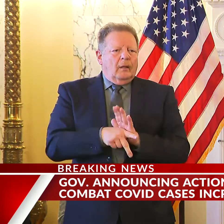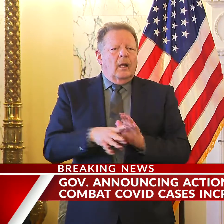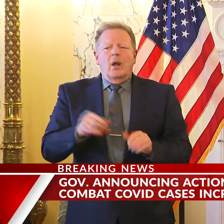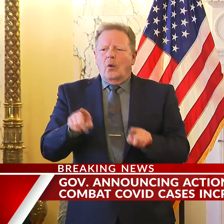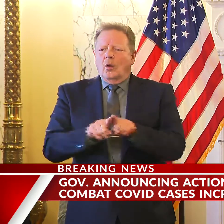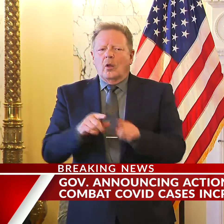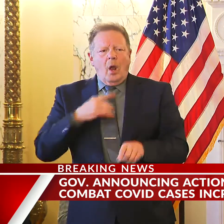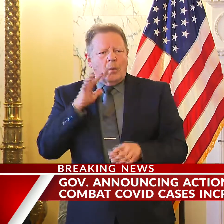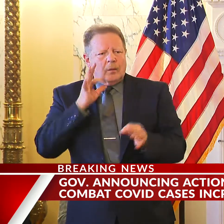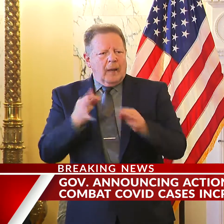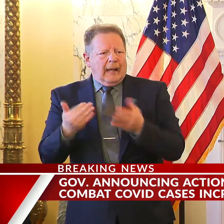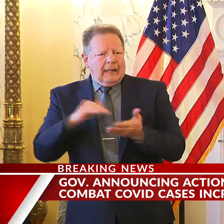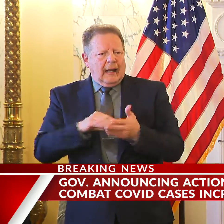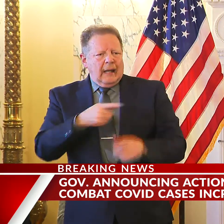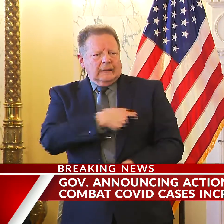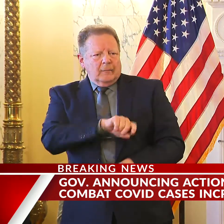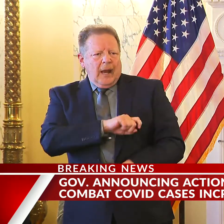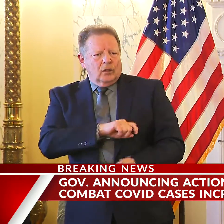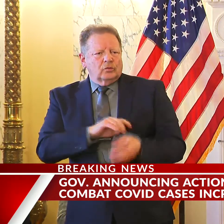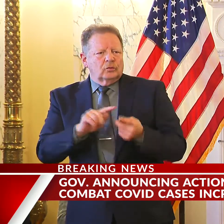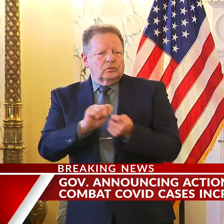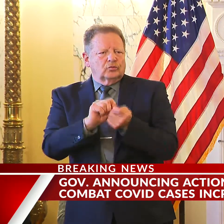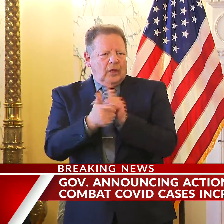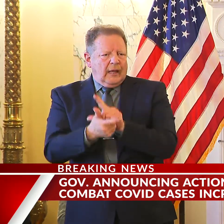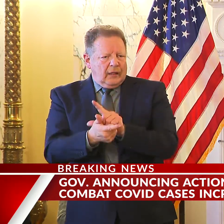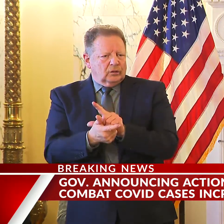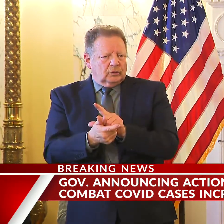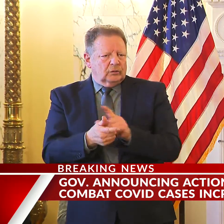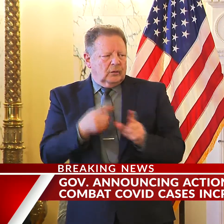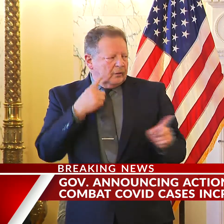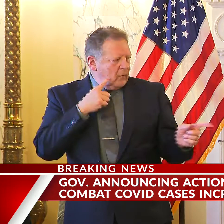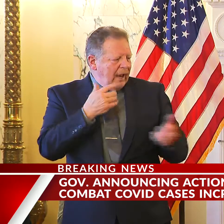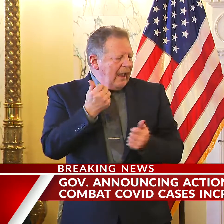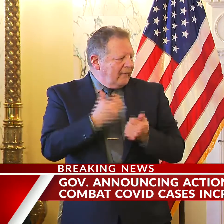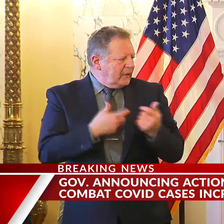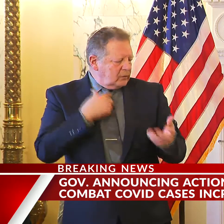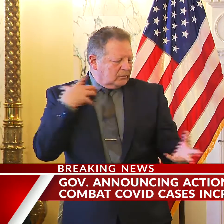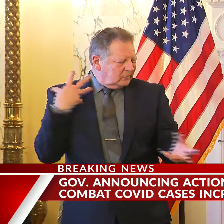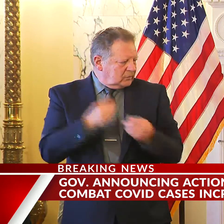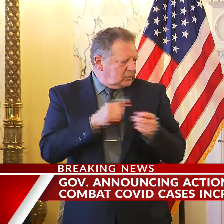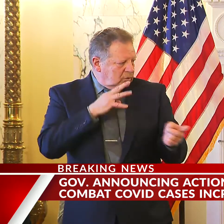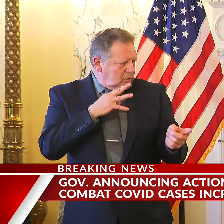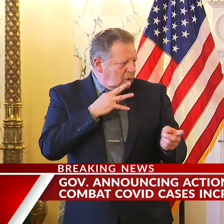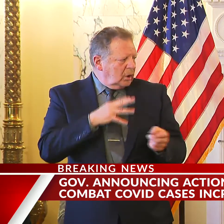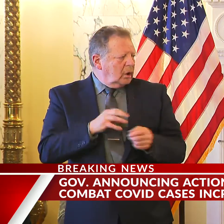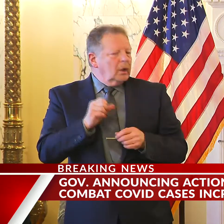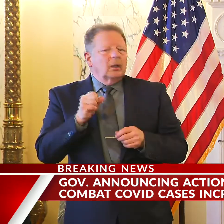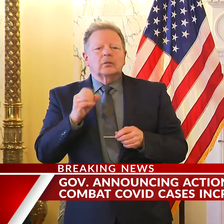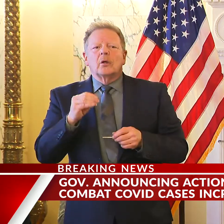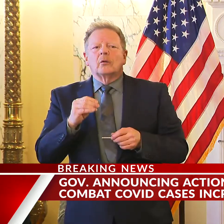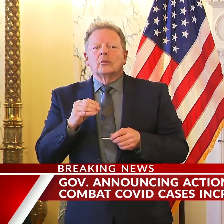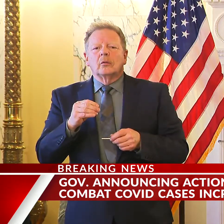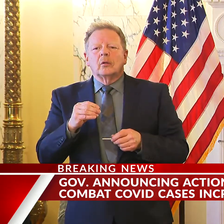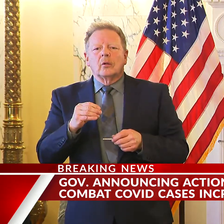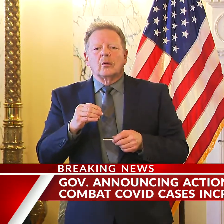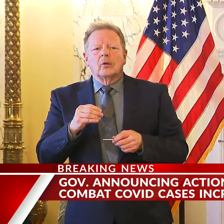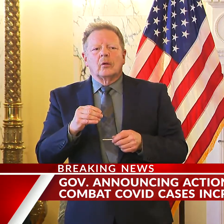LEADING UP TO DECEMBER 20TH TO MAKE IT WORK. I ALSO I BELIEVE THAT WE DO IN SPANISH TRANSLATION ON THIS RATE. WE DOING ONE. YES, WE'RE DOING